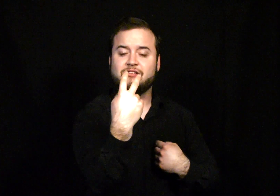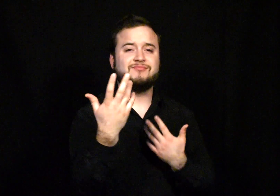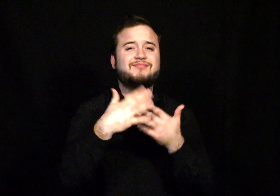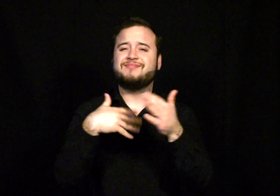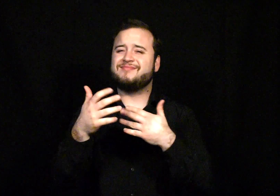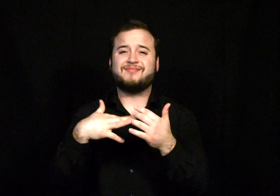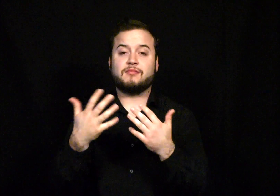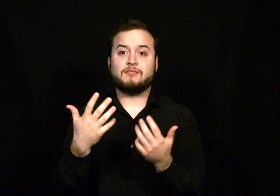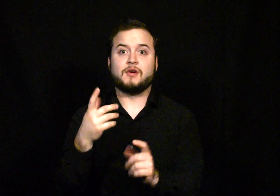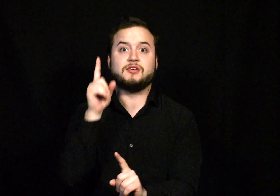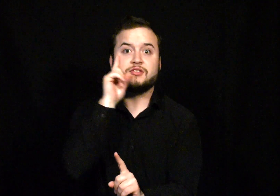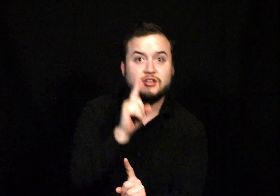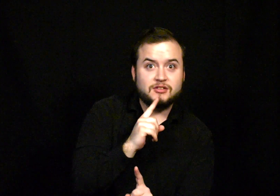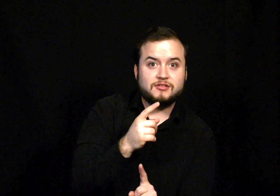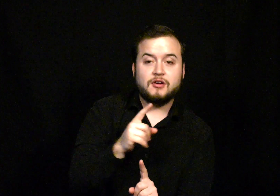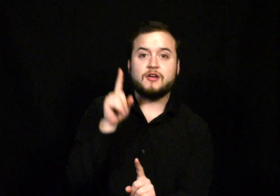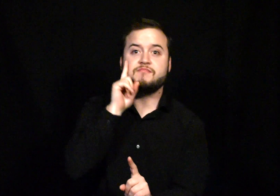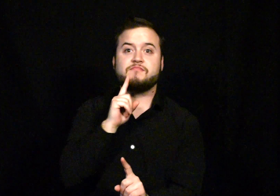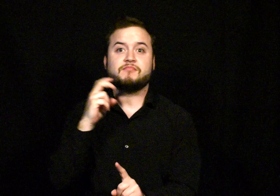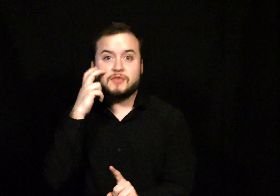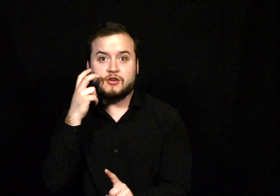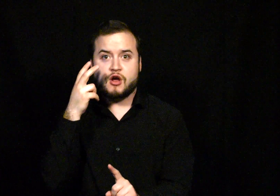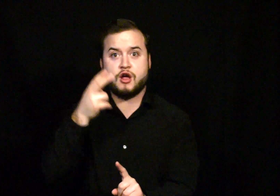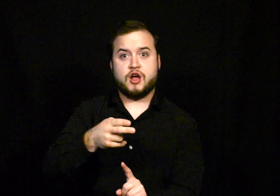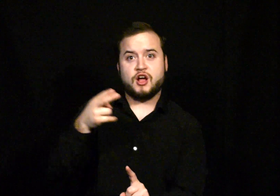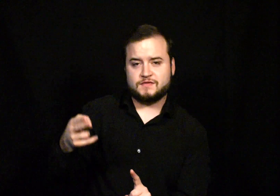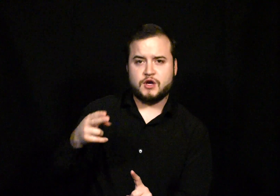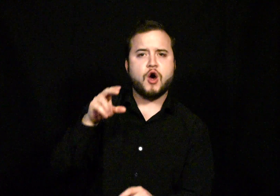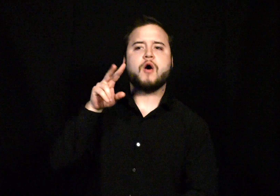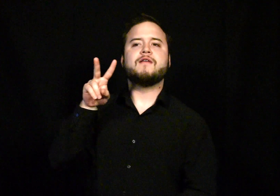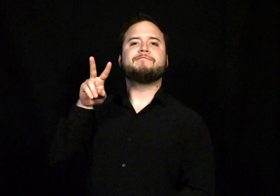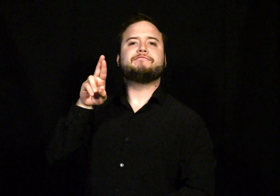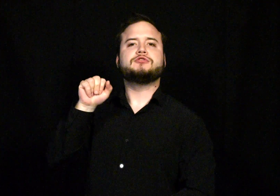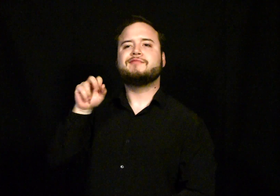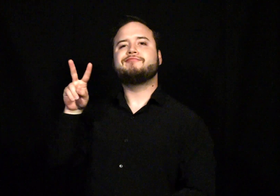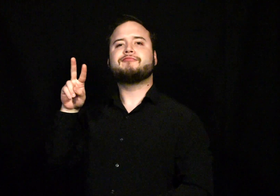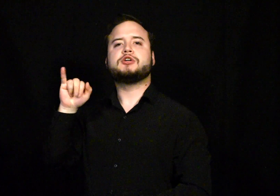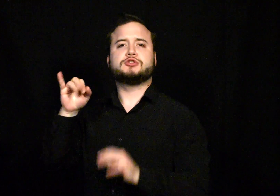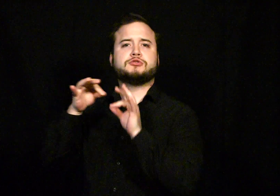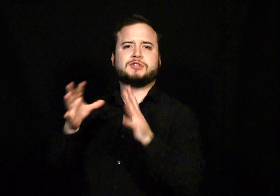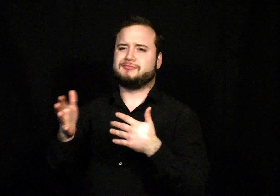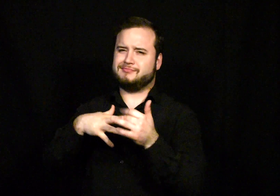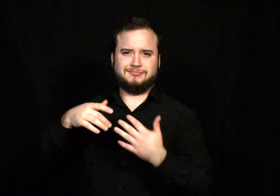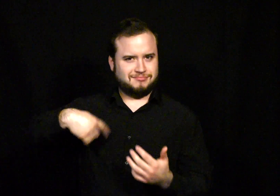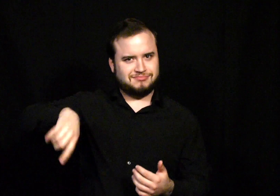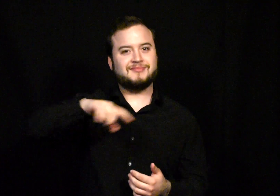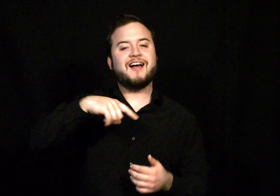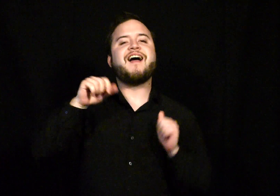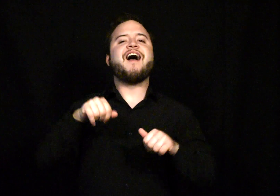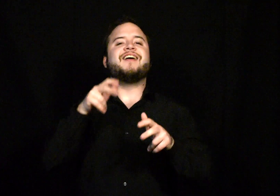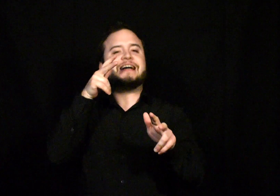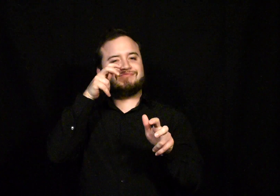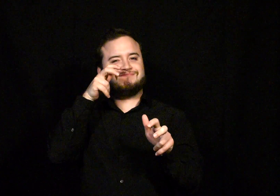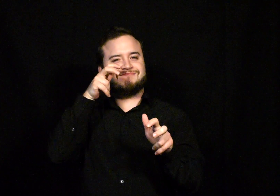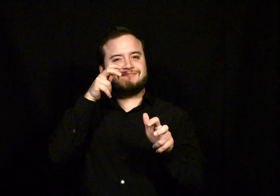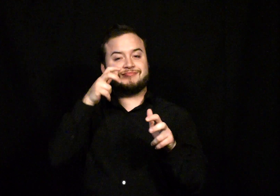whether it be a deaf, deafblind, or hard of hearing peer or a VRS/VRI interpreter.